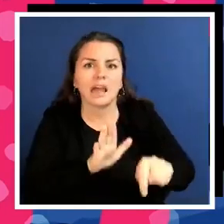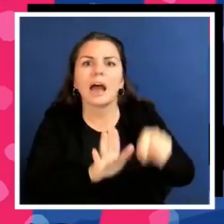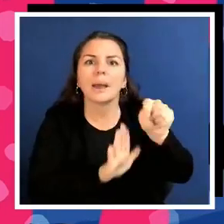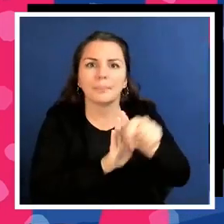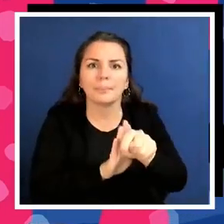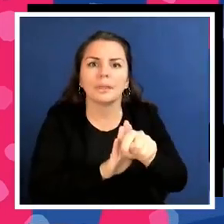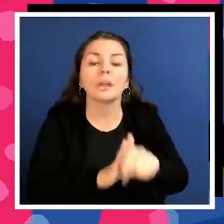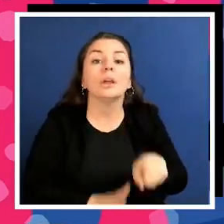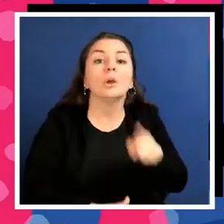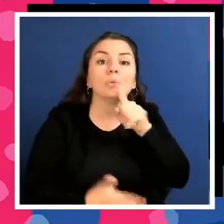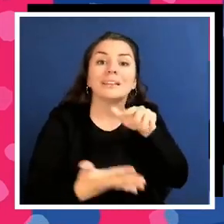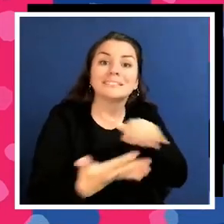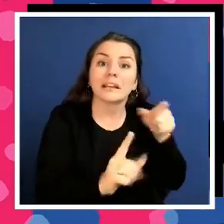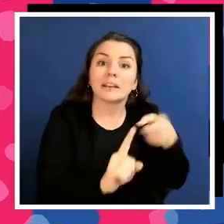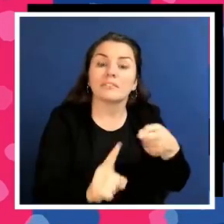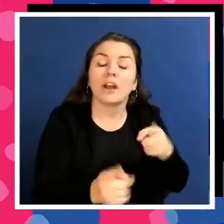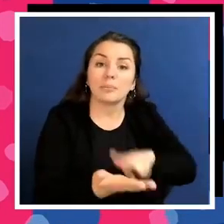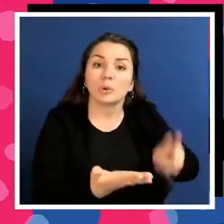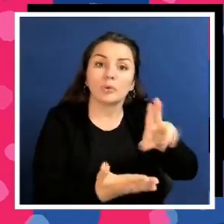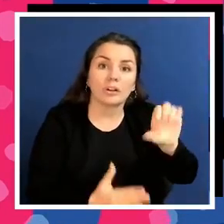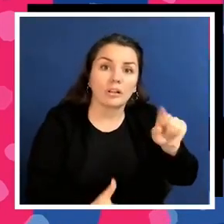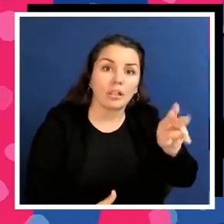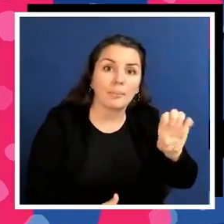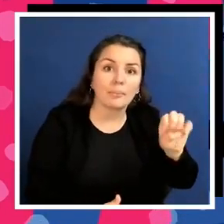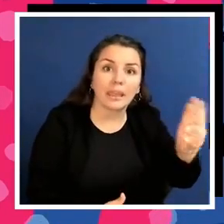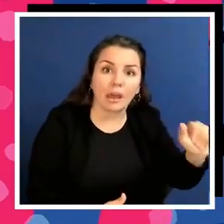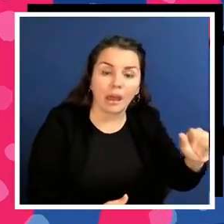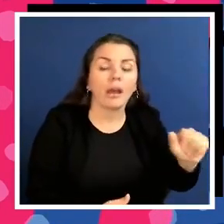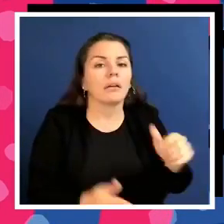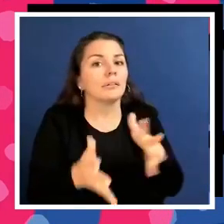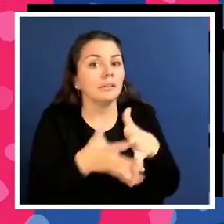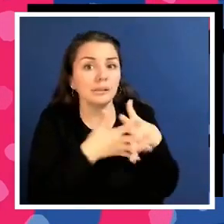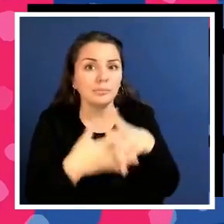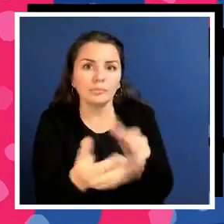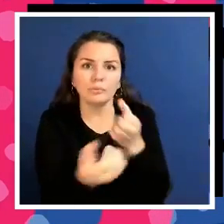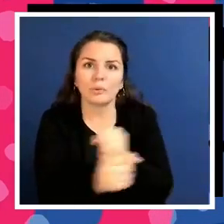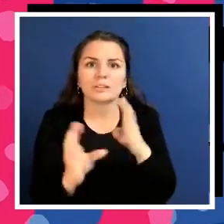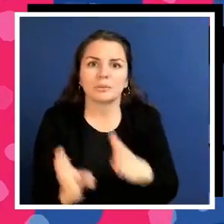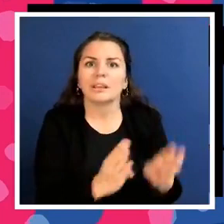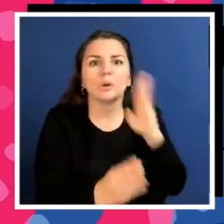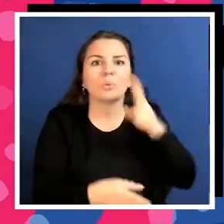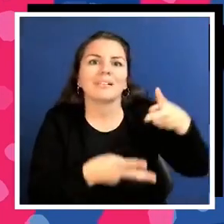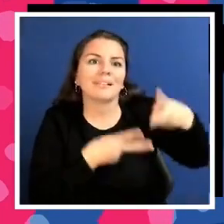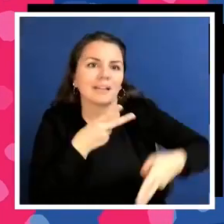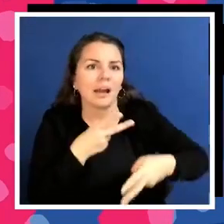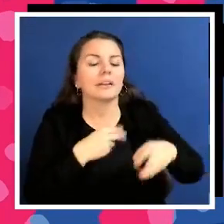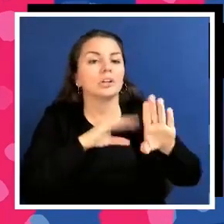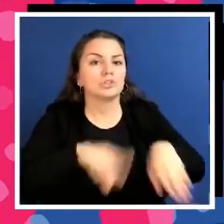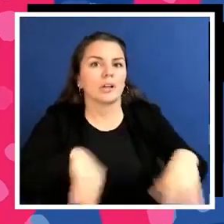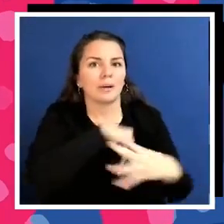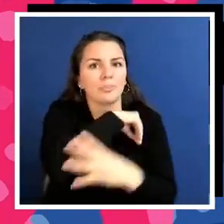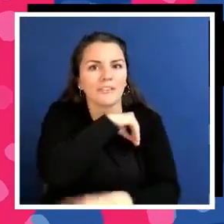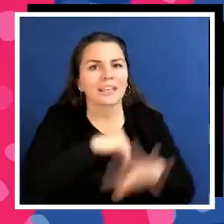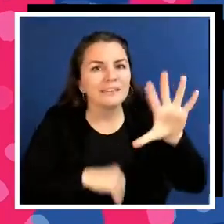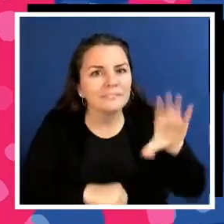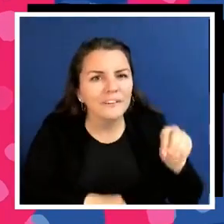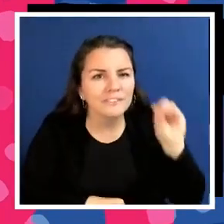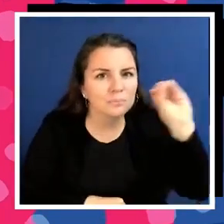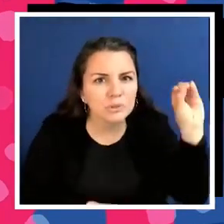FAMILIES THE SUPPORT THEY NEED